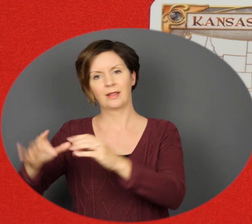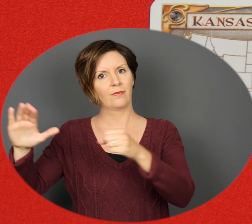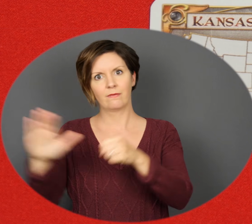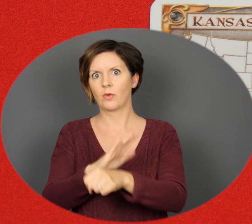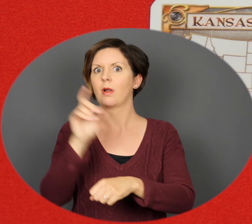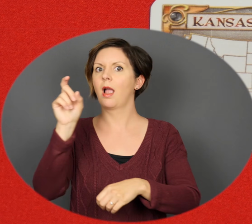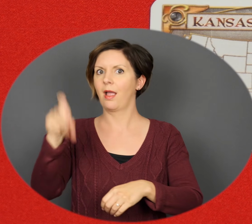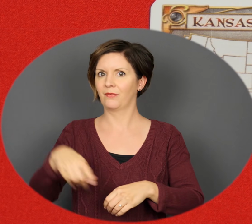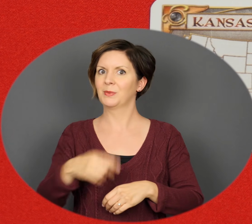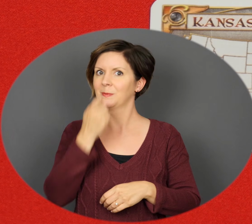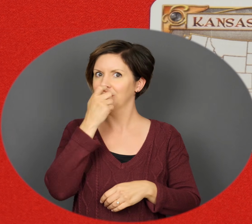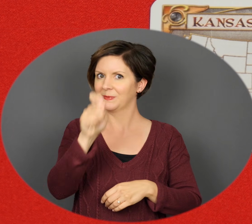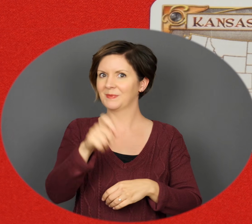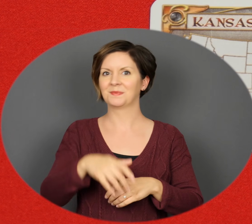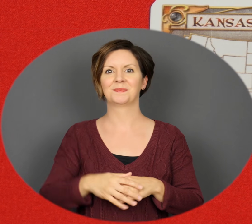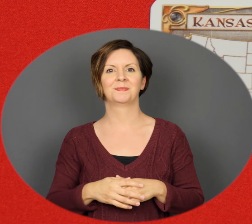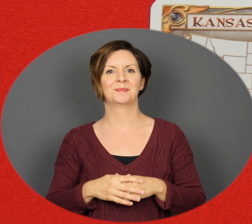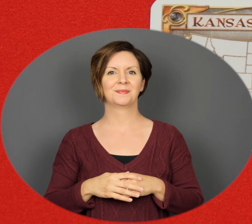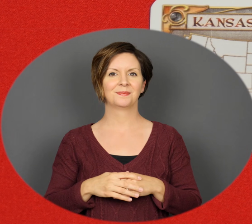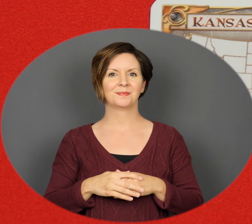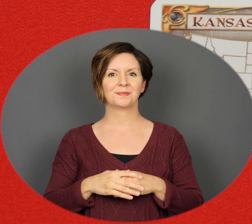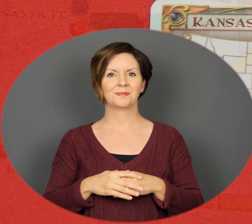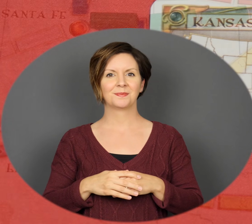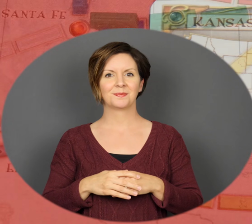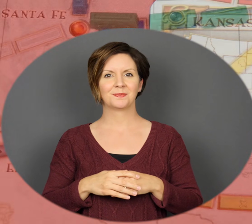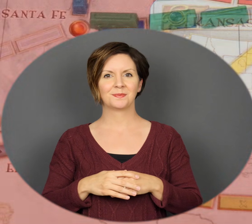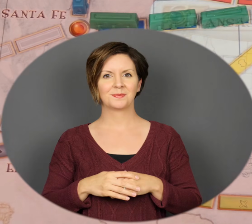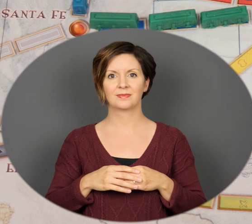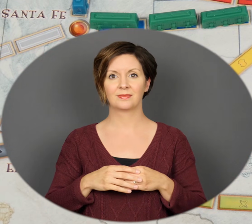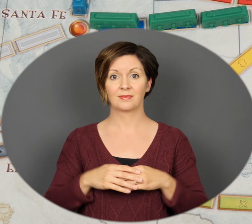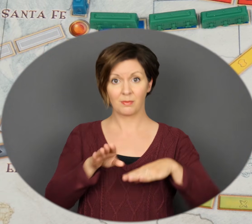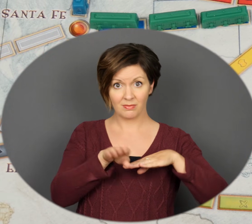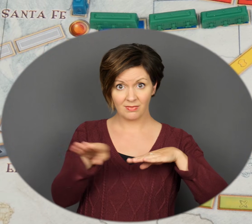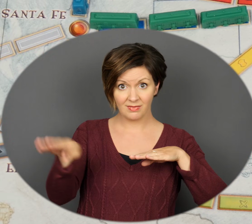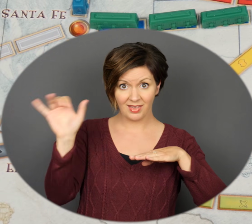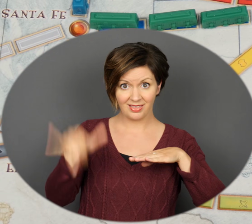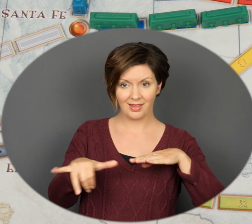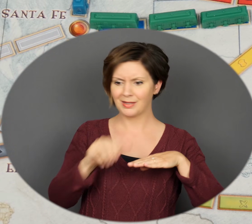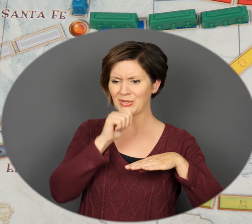so in this case, a path from Denver to Pittsburg. The route doesn't need to be efficient either.